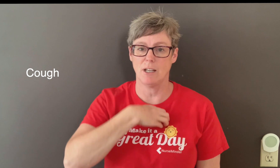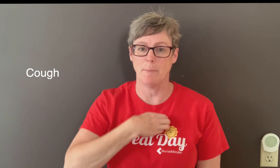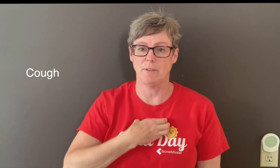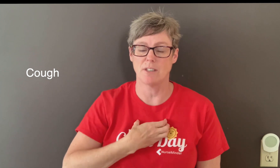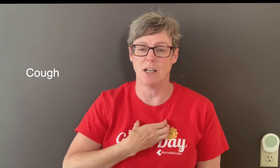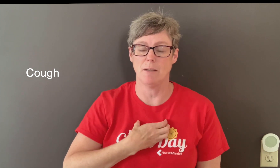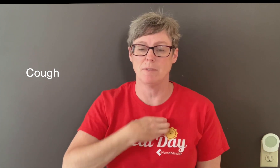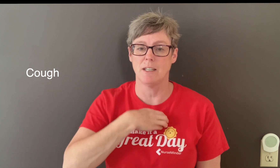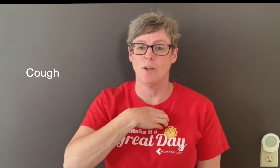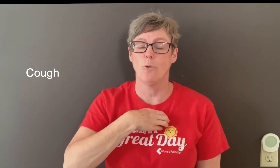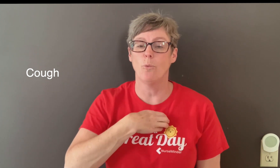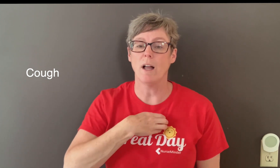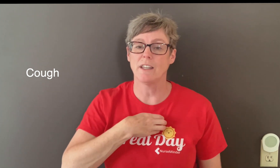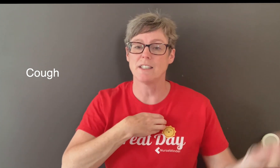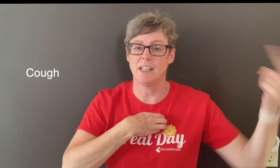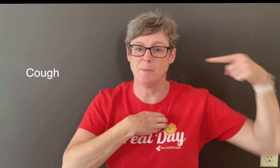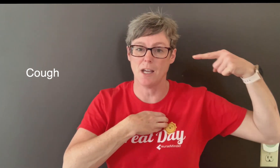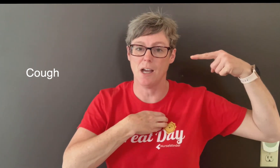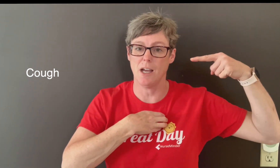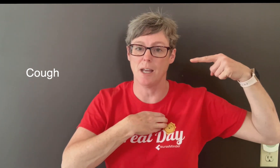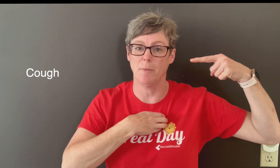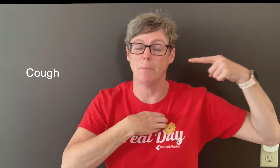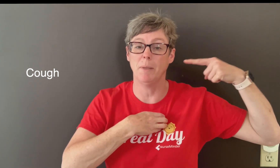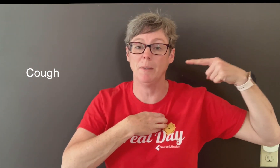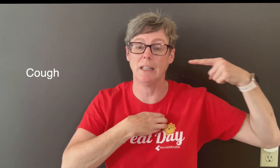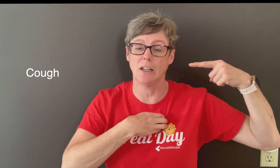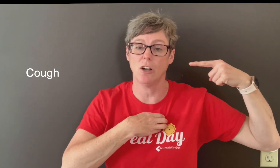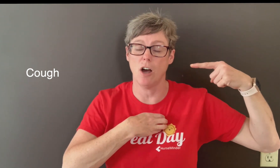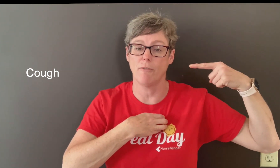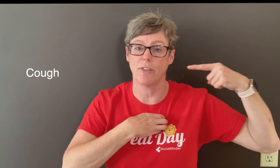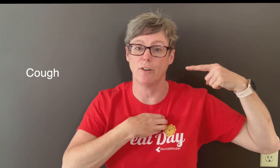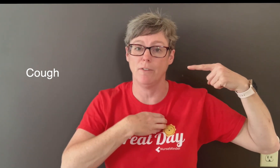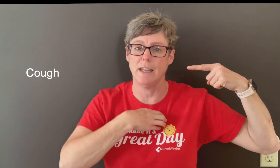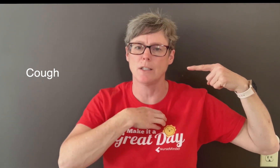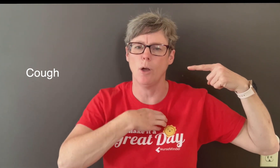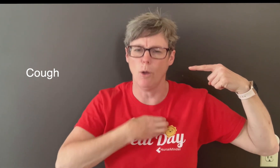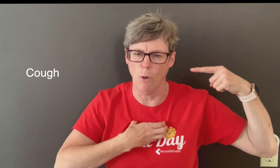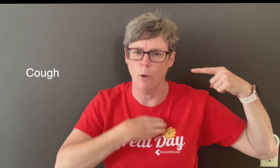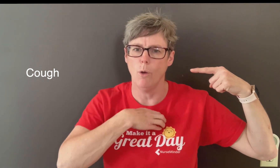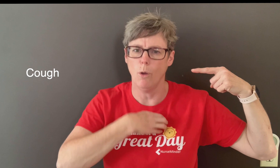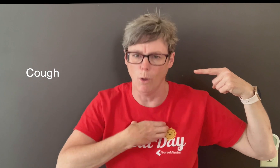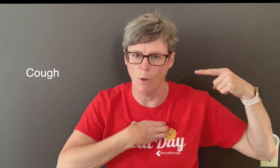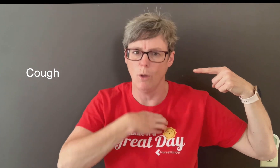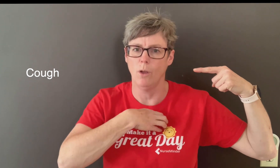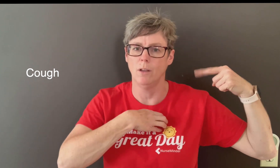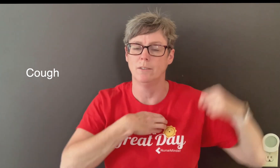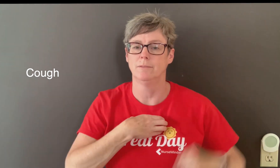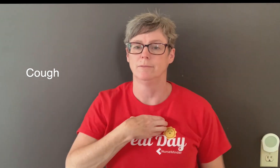couple of times while at the same time mimicking a cough with our face.